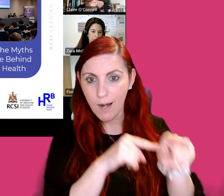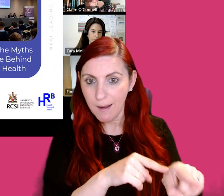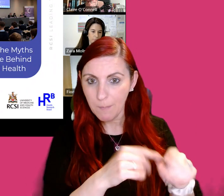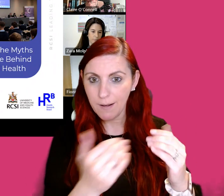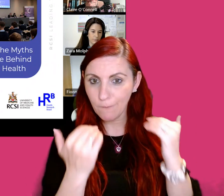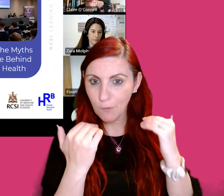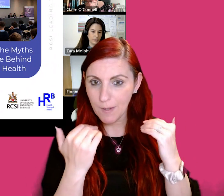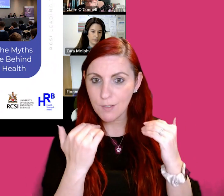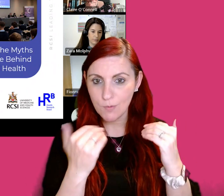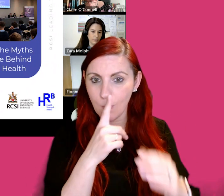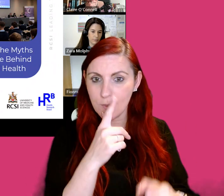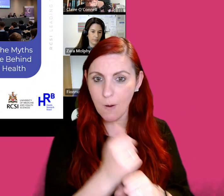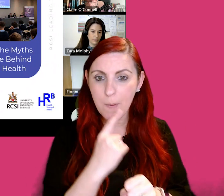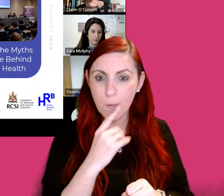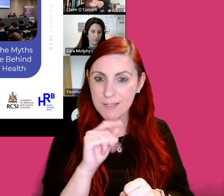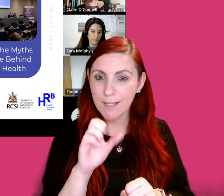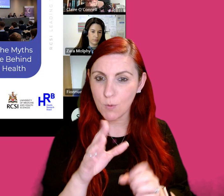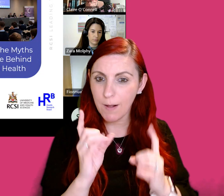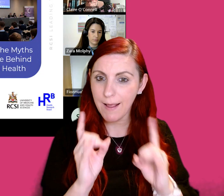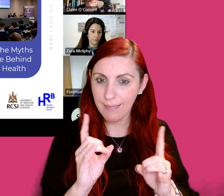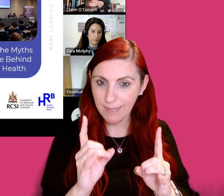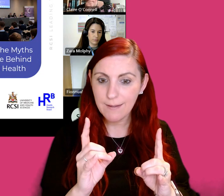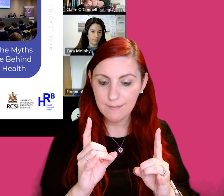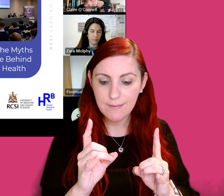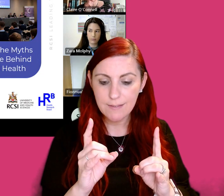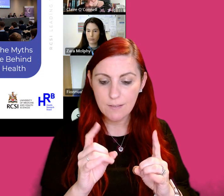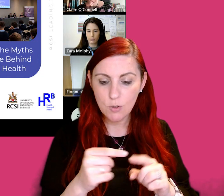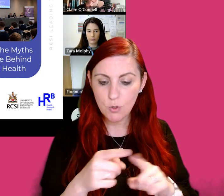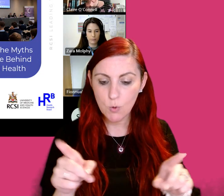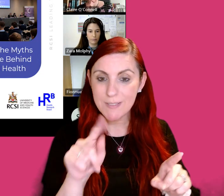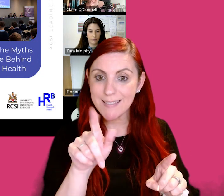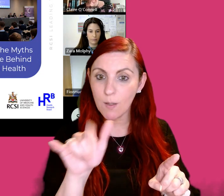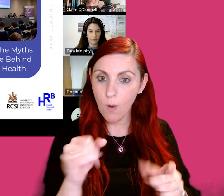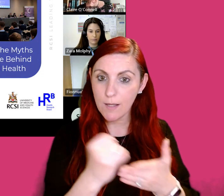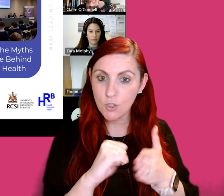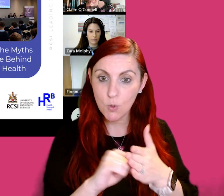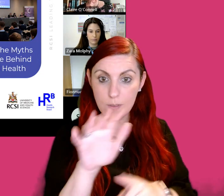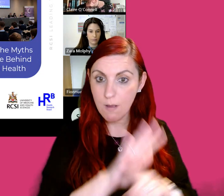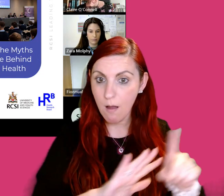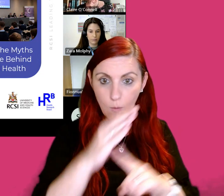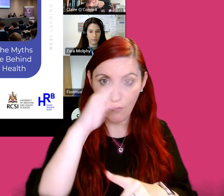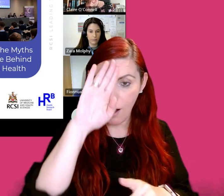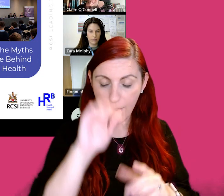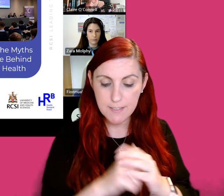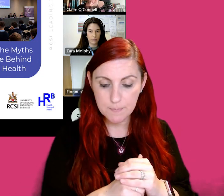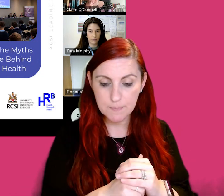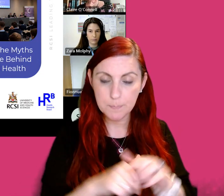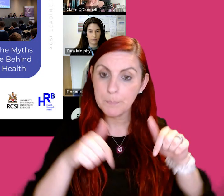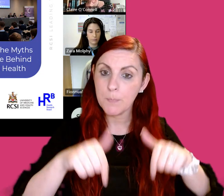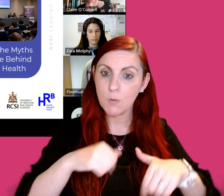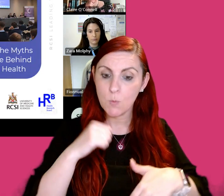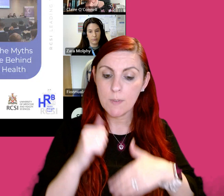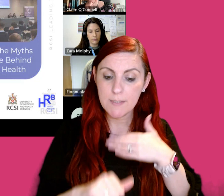relation to Sexual Health to T students all around the country here in Ireland but today I am going